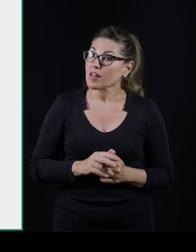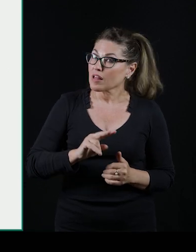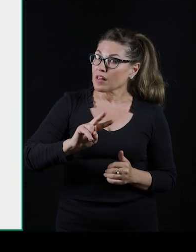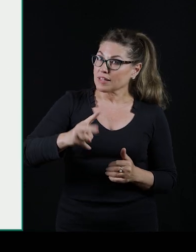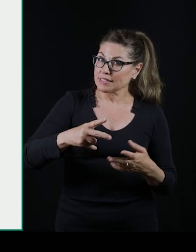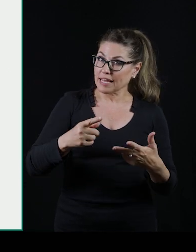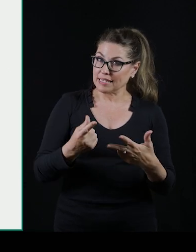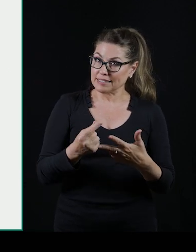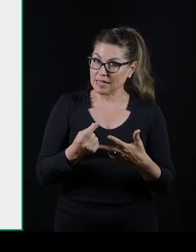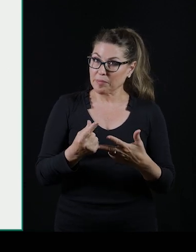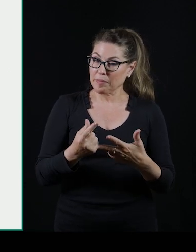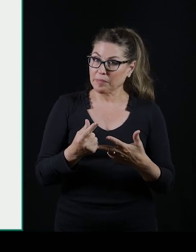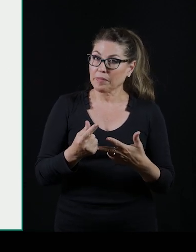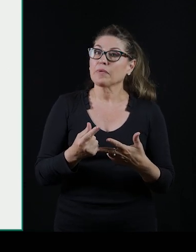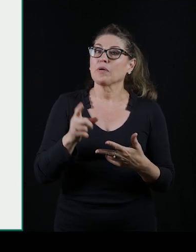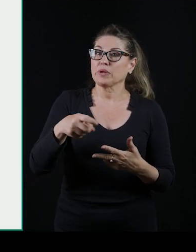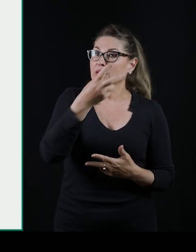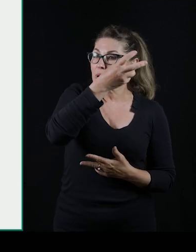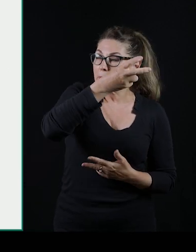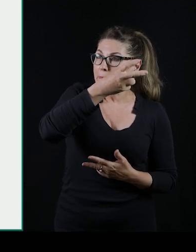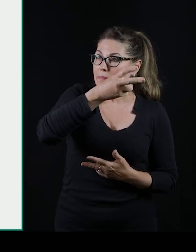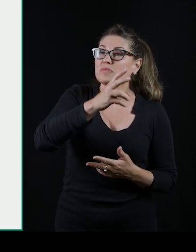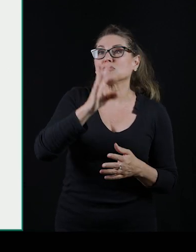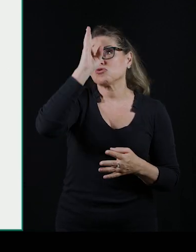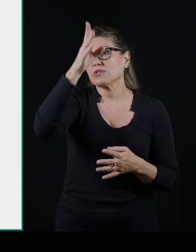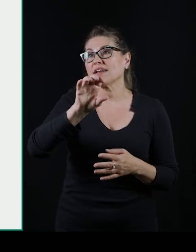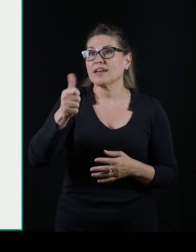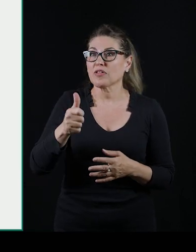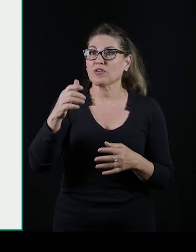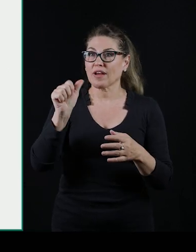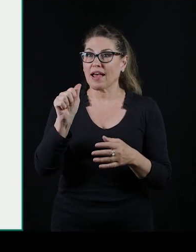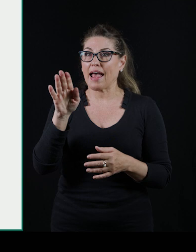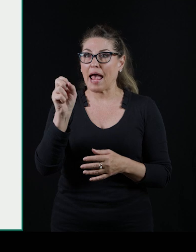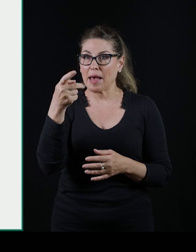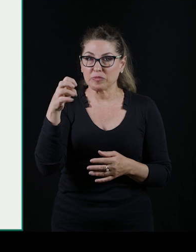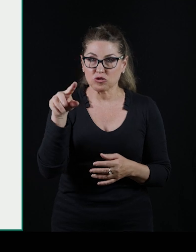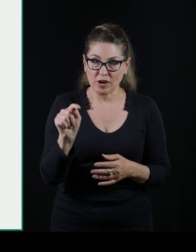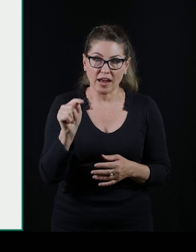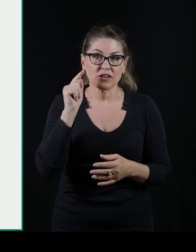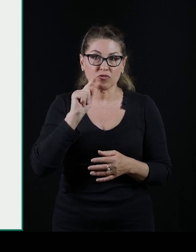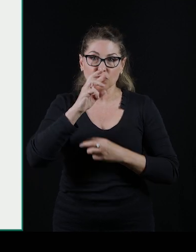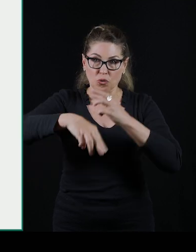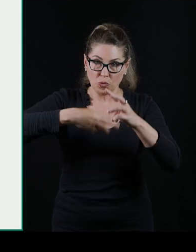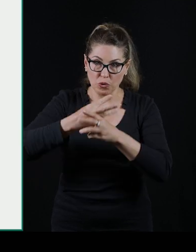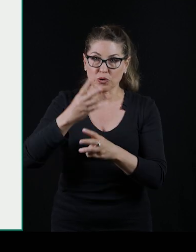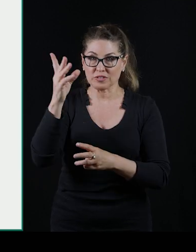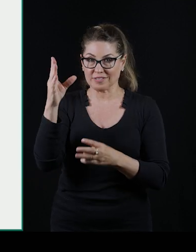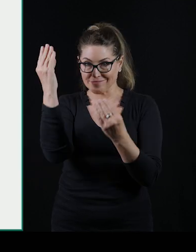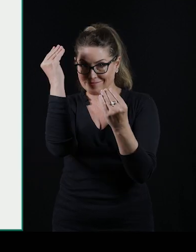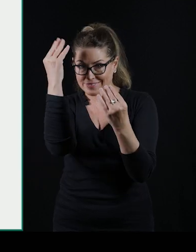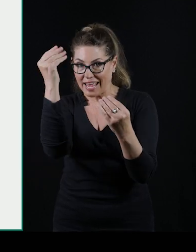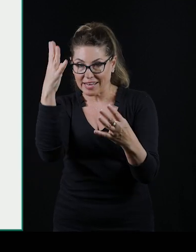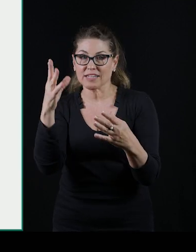So the second step in our process was to create another abstraction for the game worlds data storage as well.